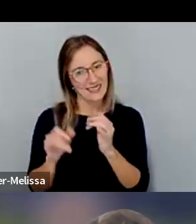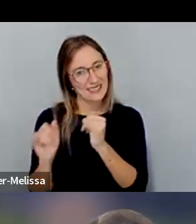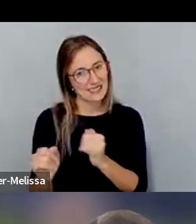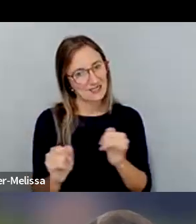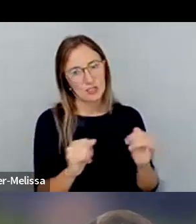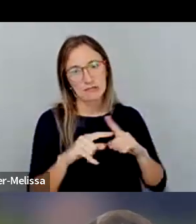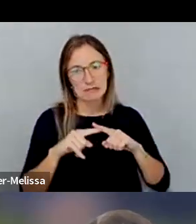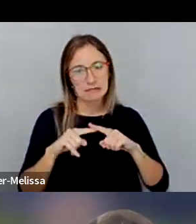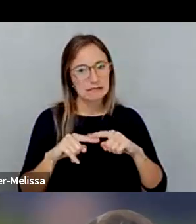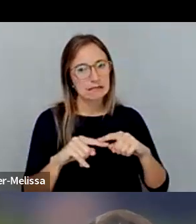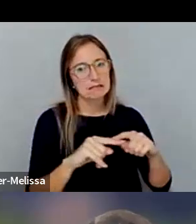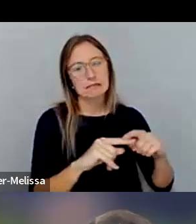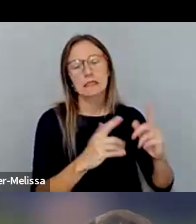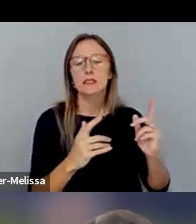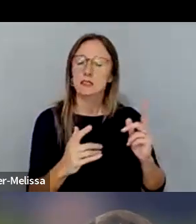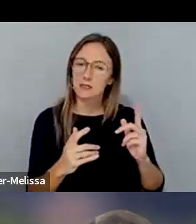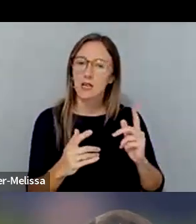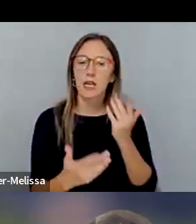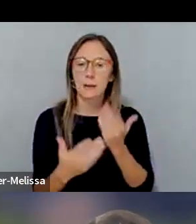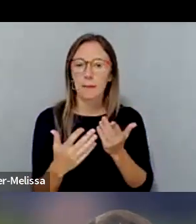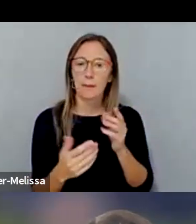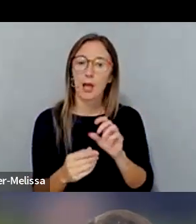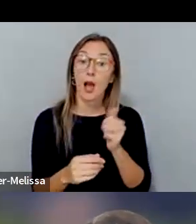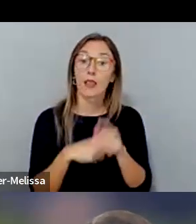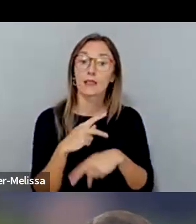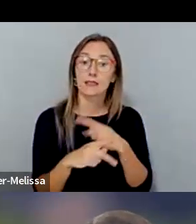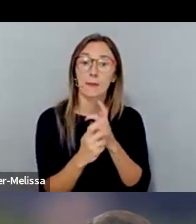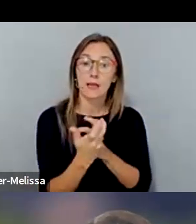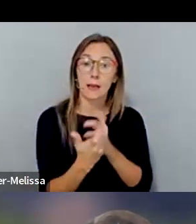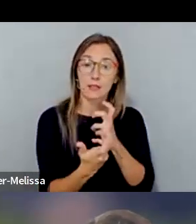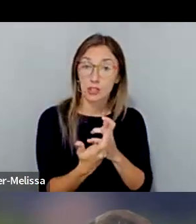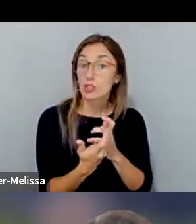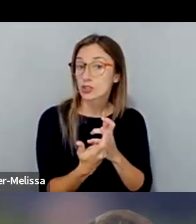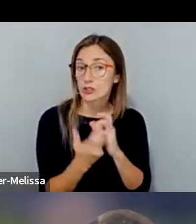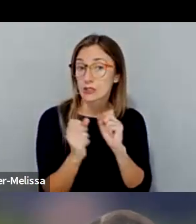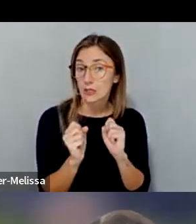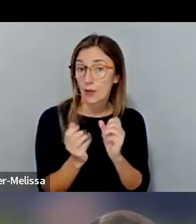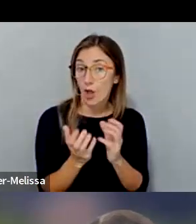them to go into the hospital unless there is a life-threatening reason.